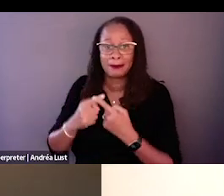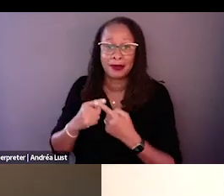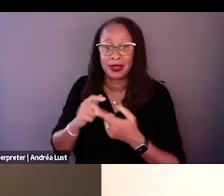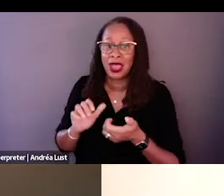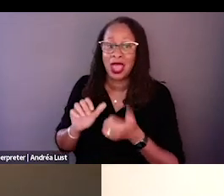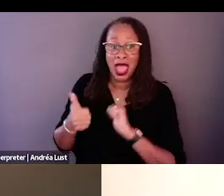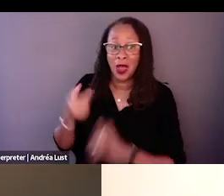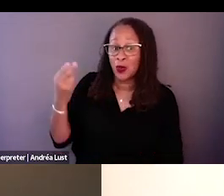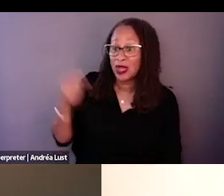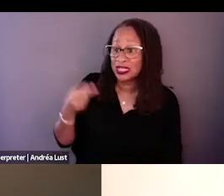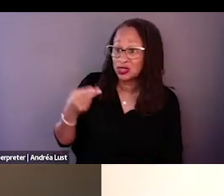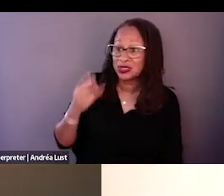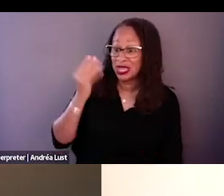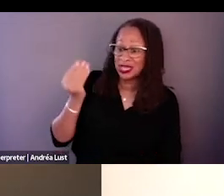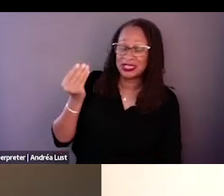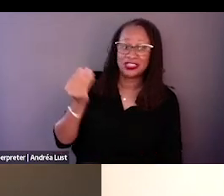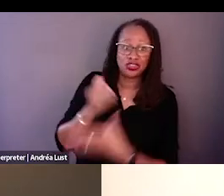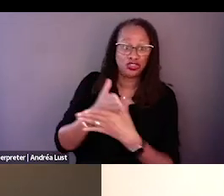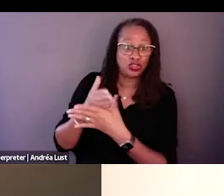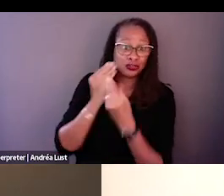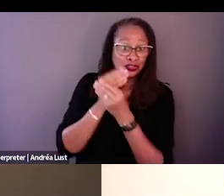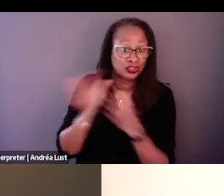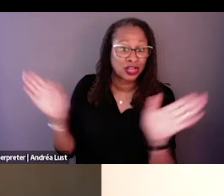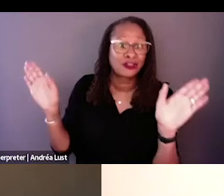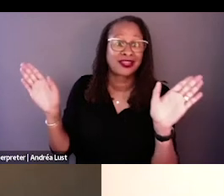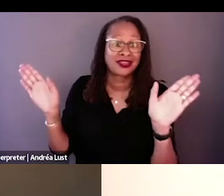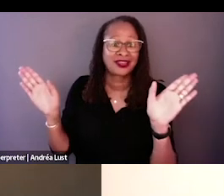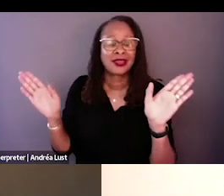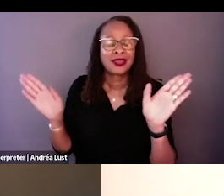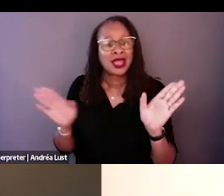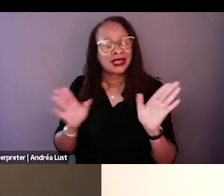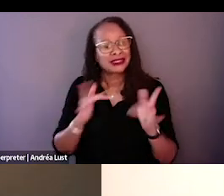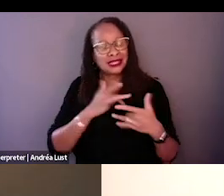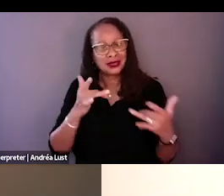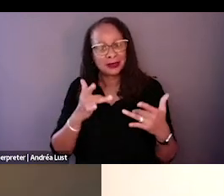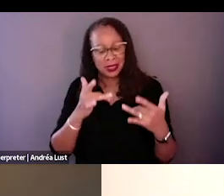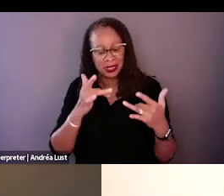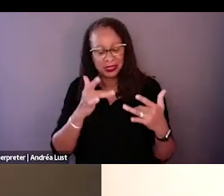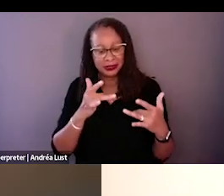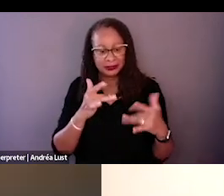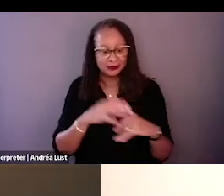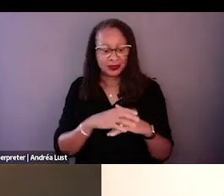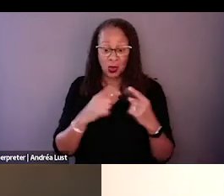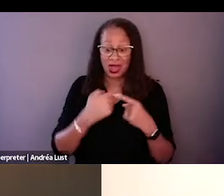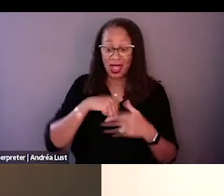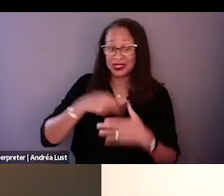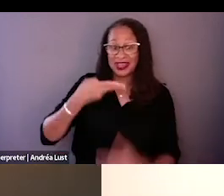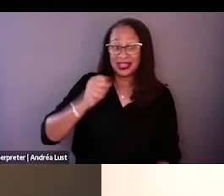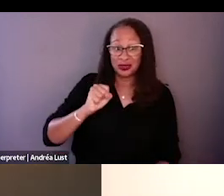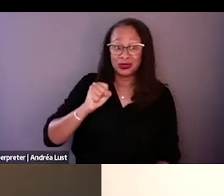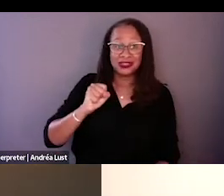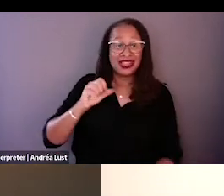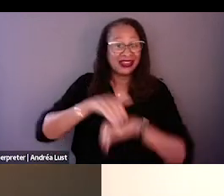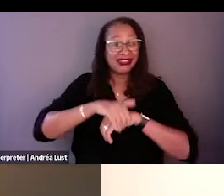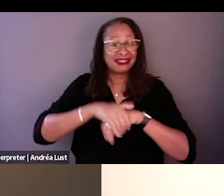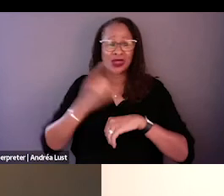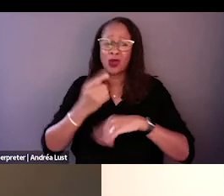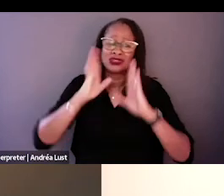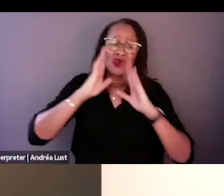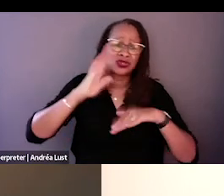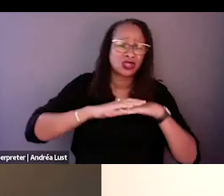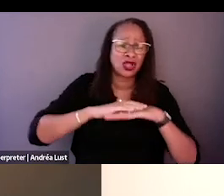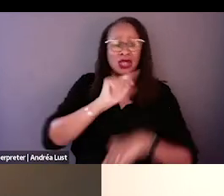Bianca Stigter: Working toward the erase sure of it was for me an important one.